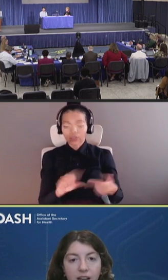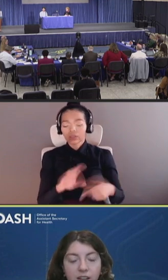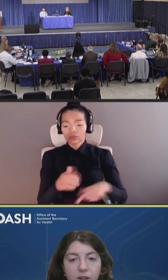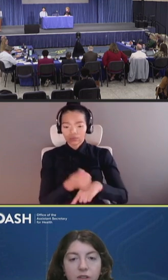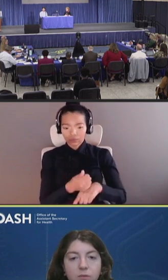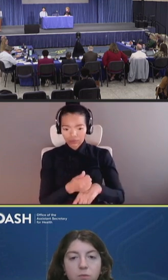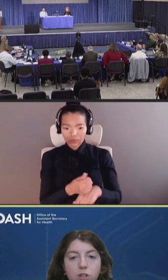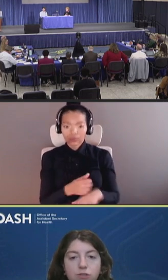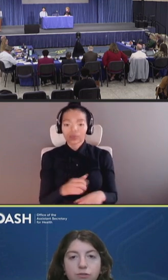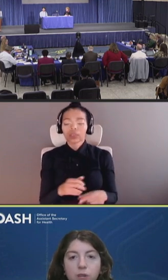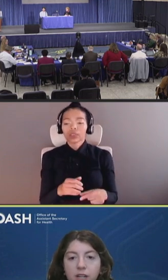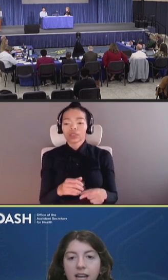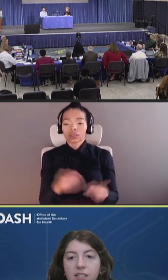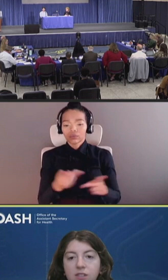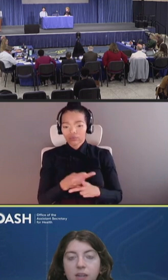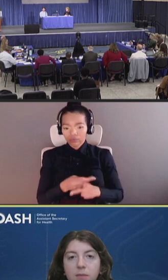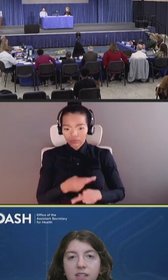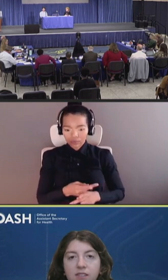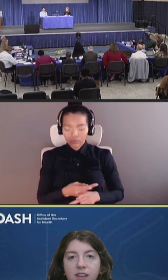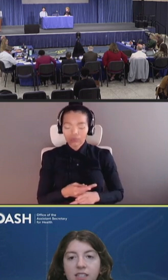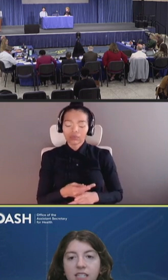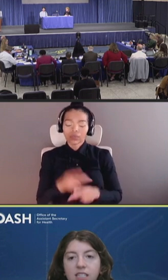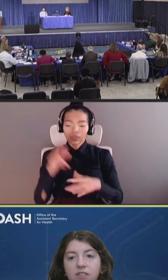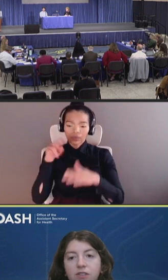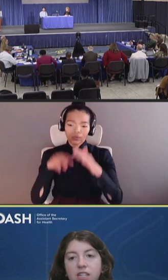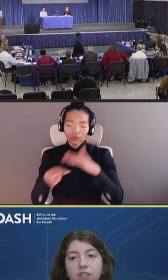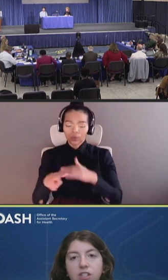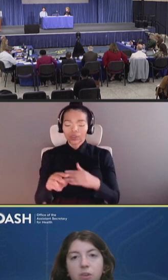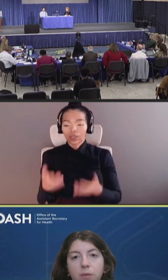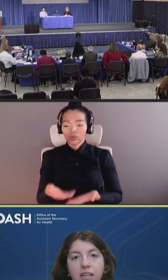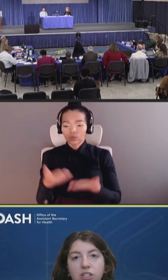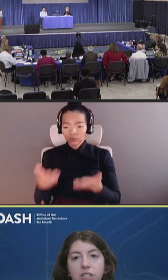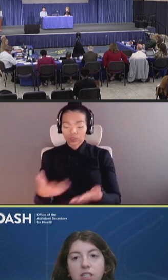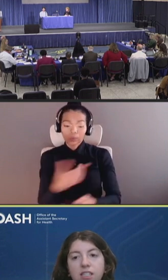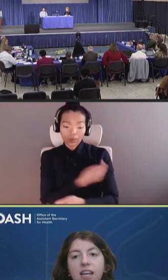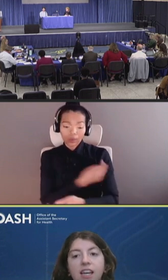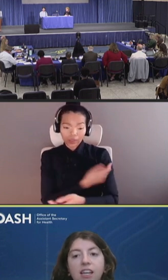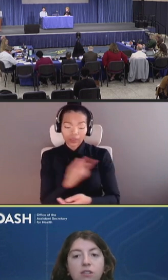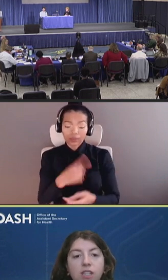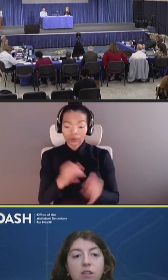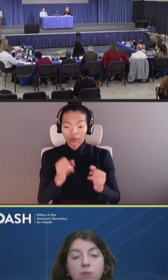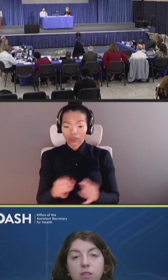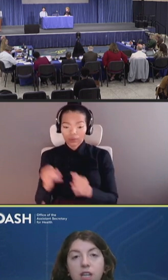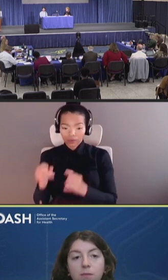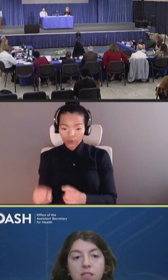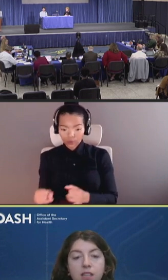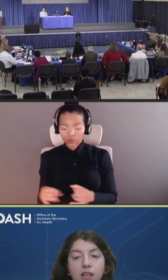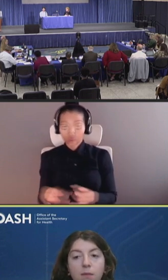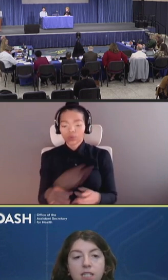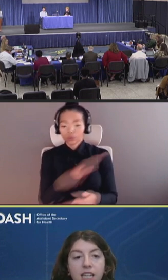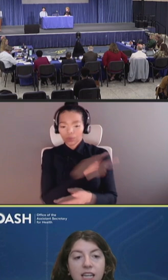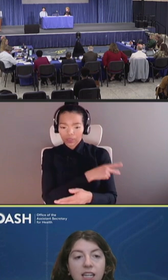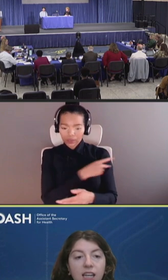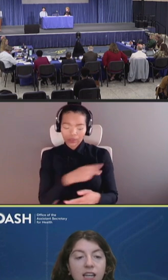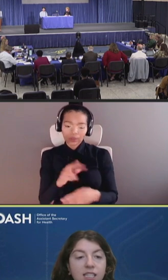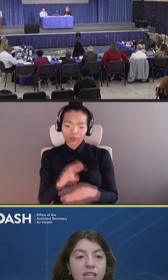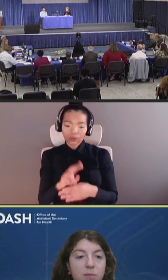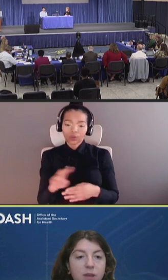algorithm which forecasts recommended vaccines for individual patients using the most up-to-date ACIP